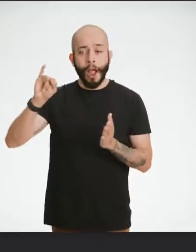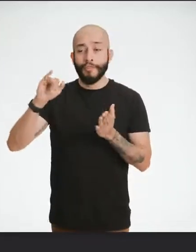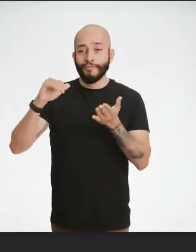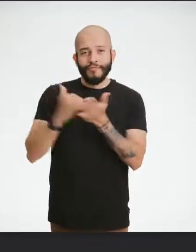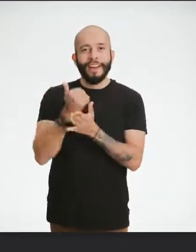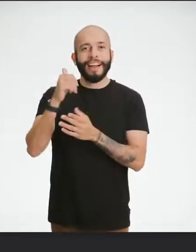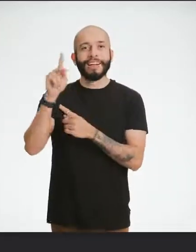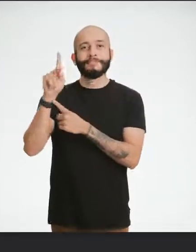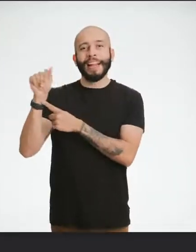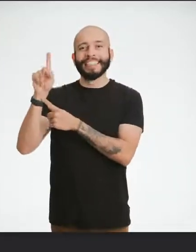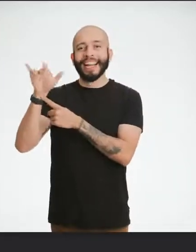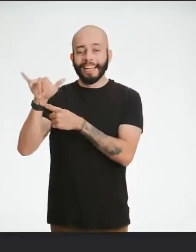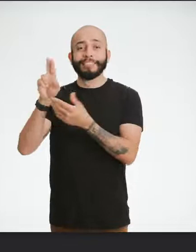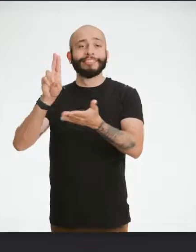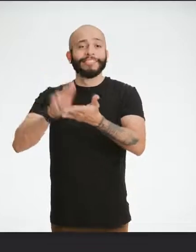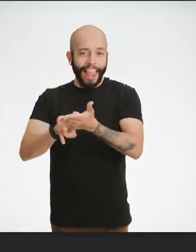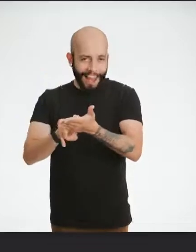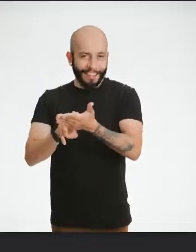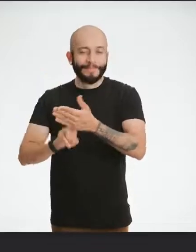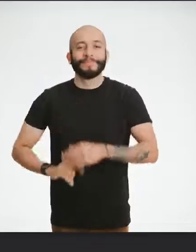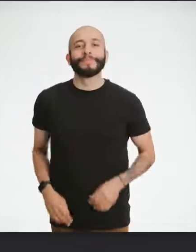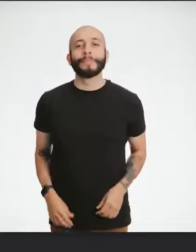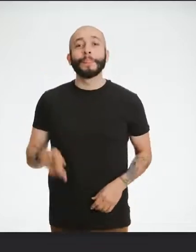a new passkey and sign in with it.